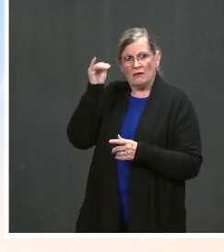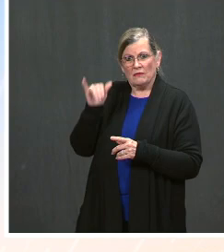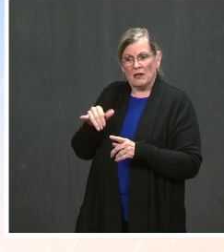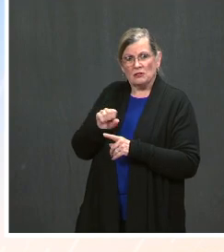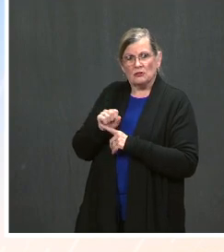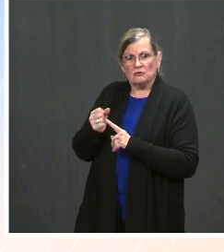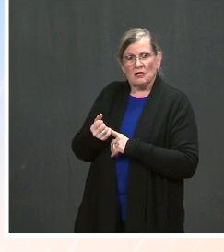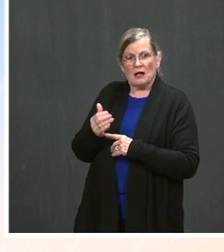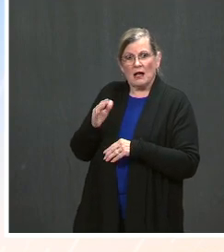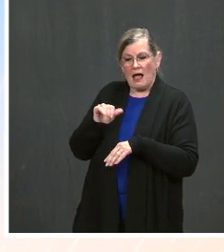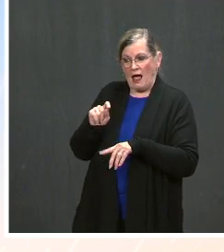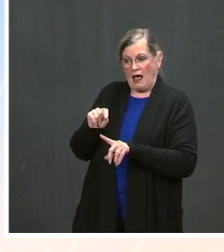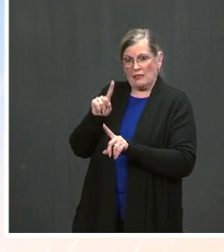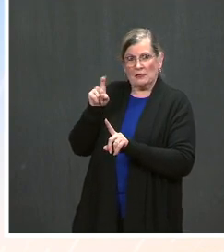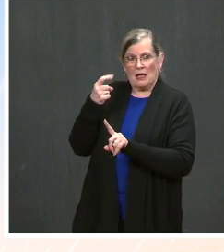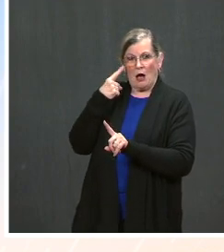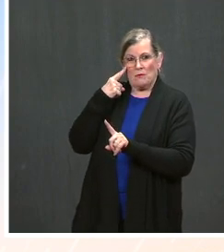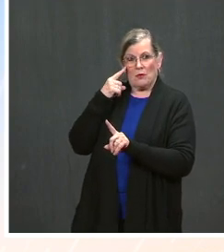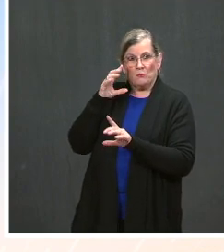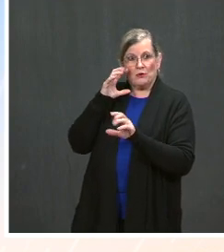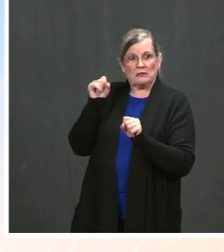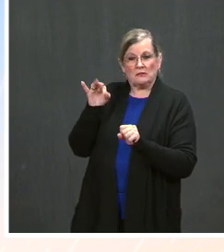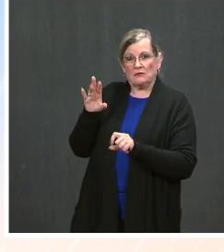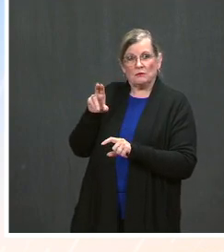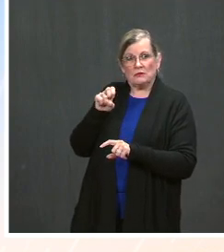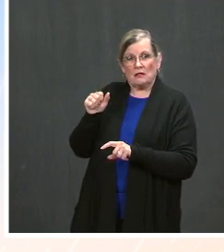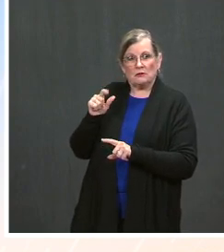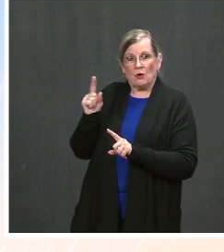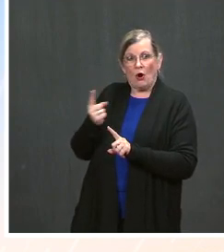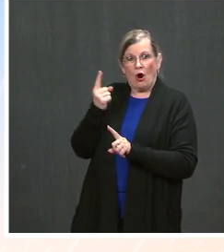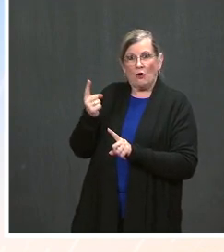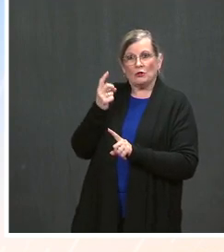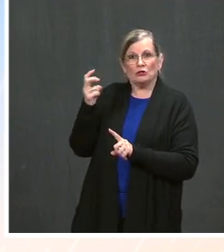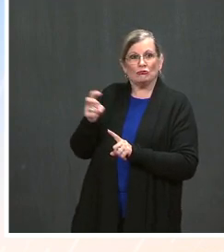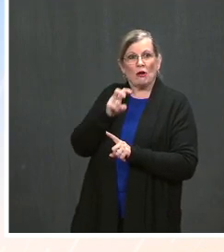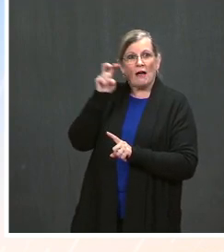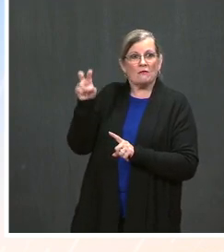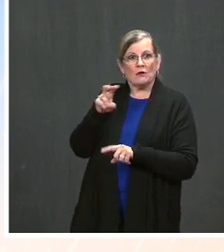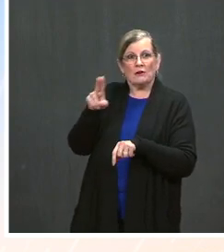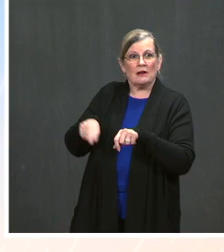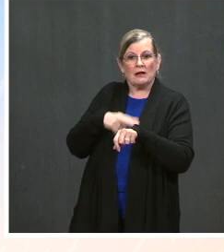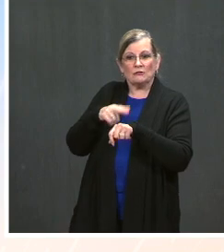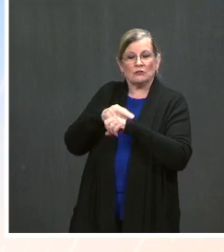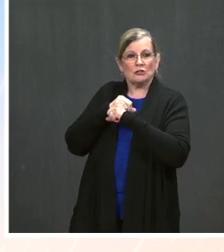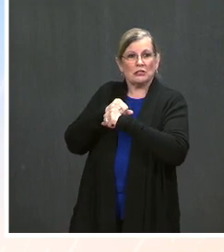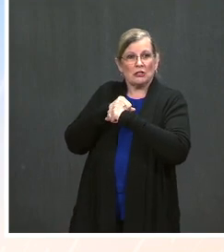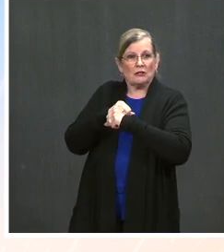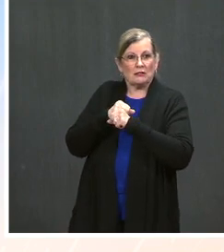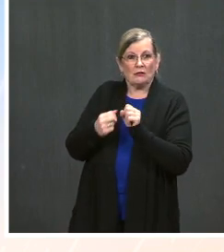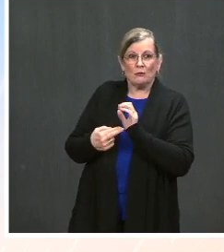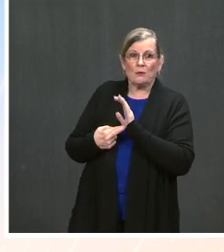The President of the United States always travels with a national security rep; of course, with a -- somebody who serves as,